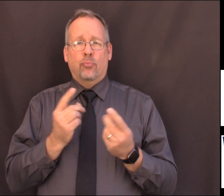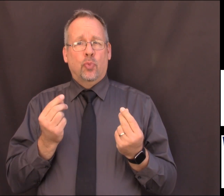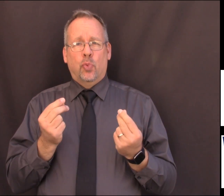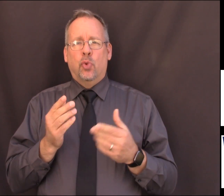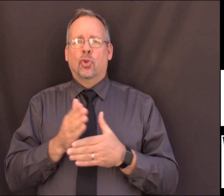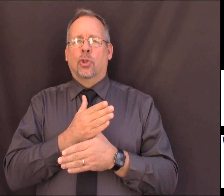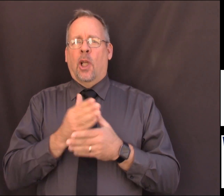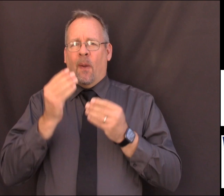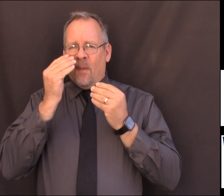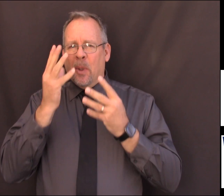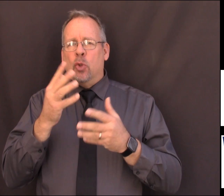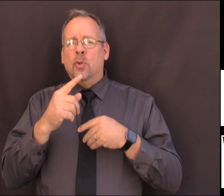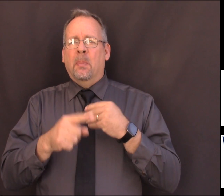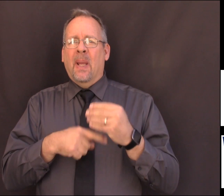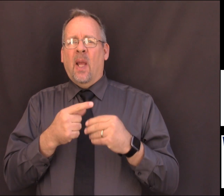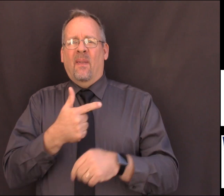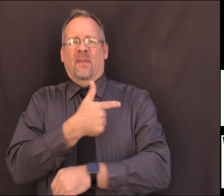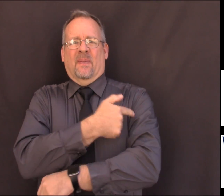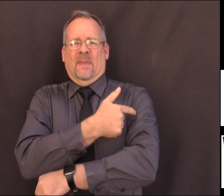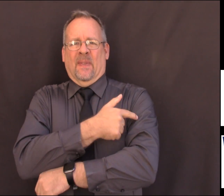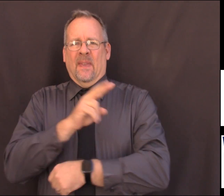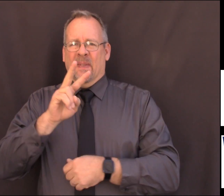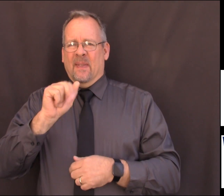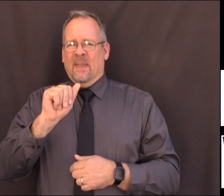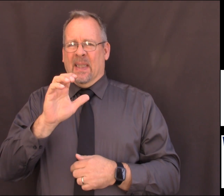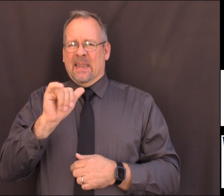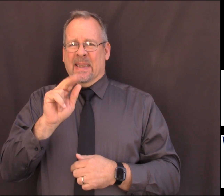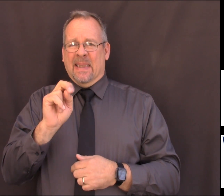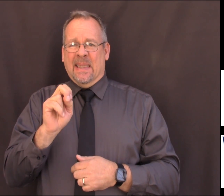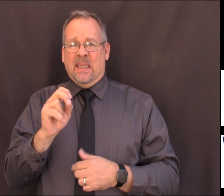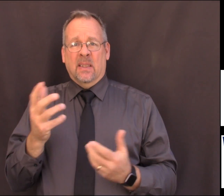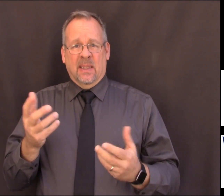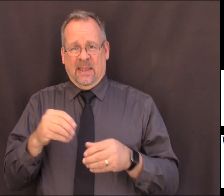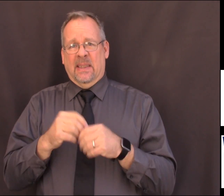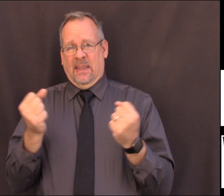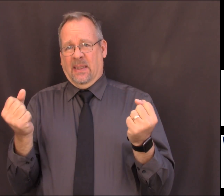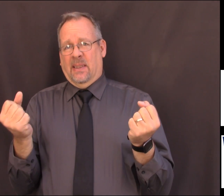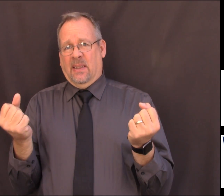together to provide you information in American Sign Language (ASL) on responses to questions about vaccines.